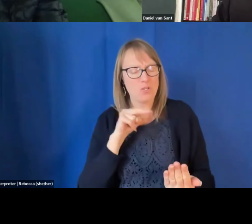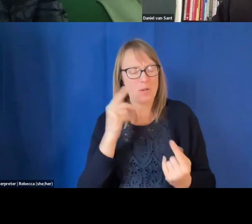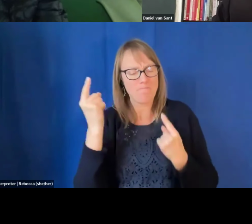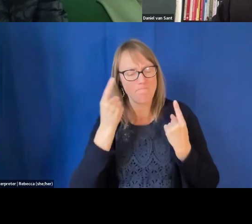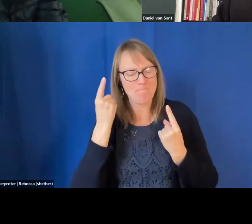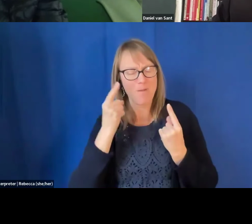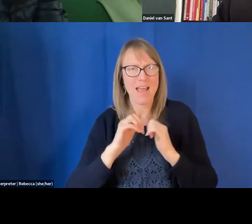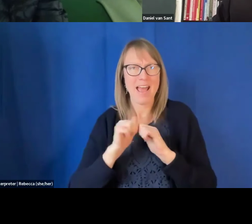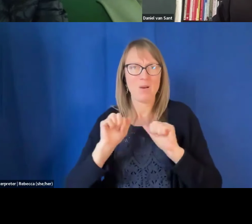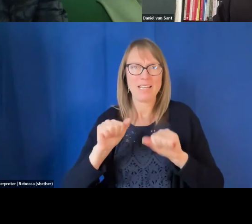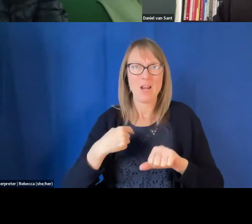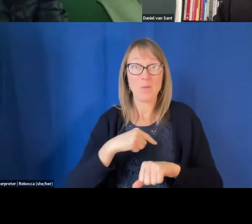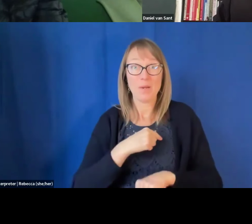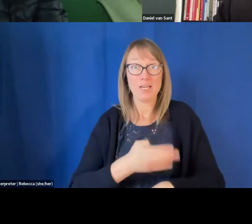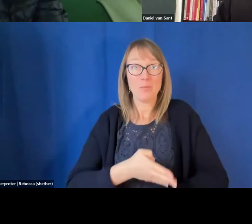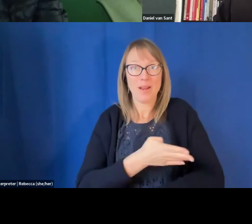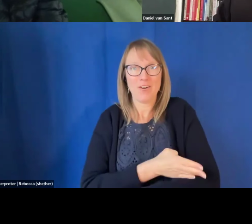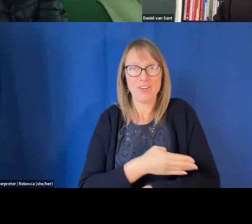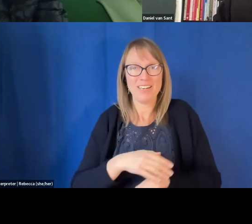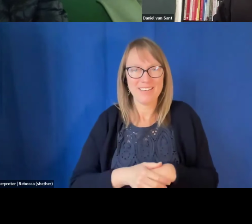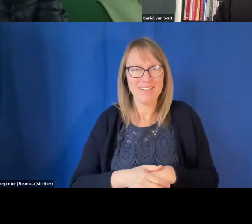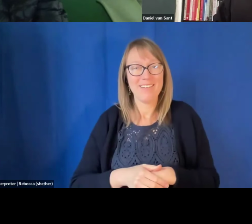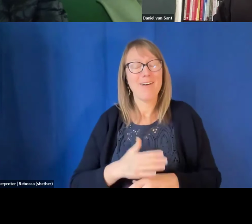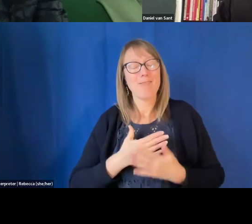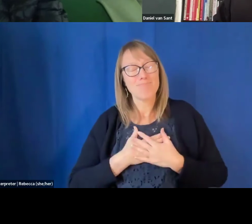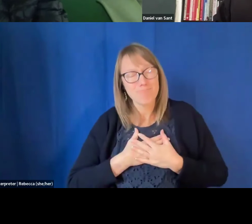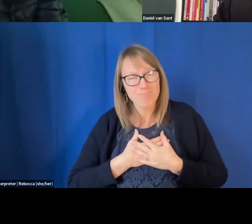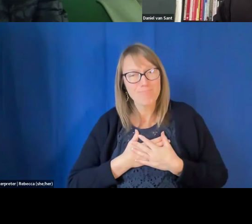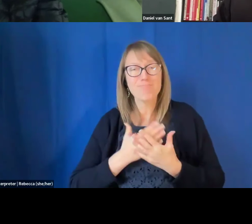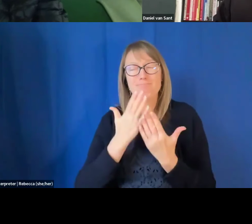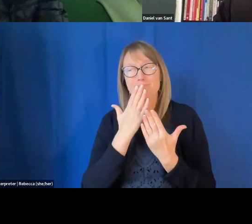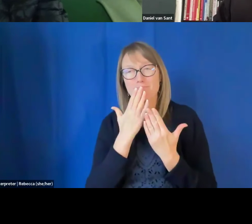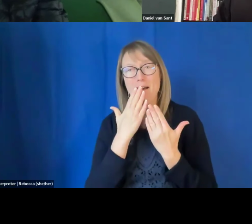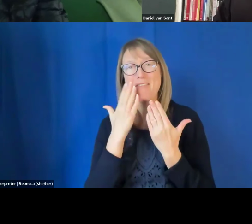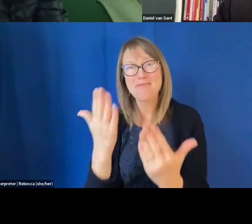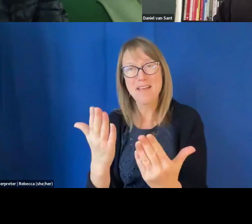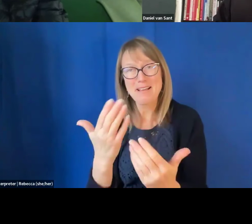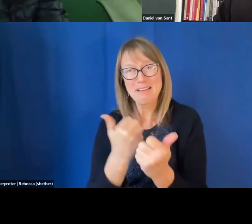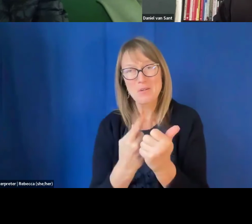I wanna extend a heartfelt thank you to each and every one of you for being here as well as our speakers,